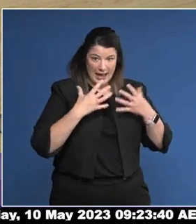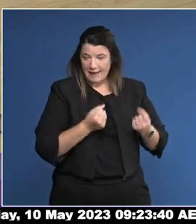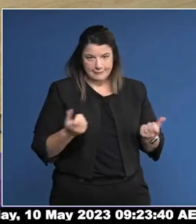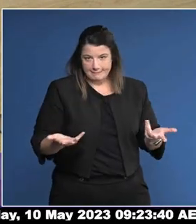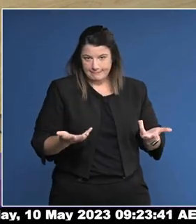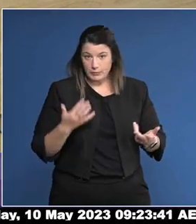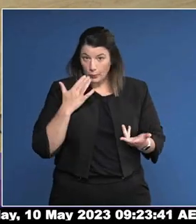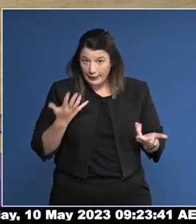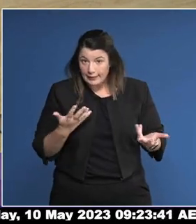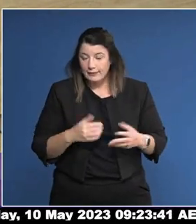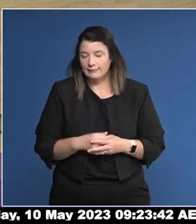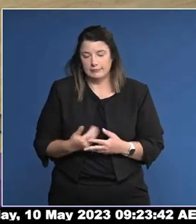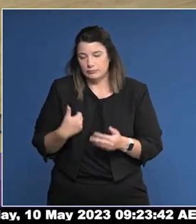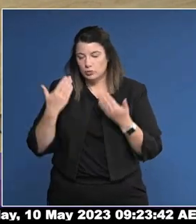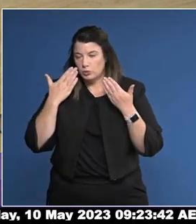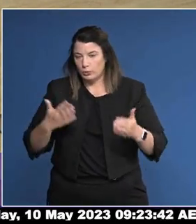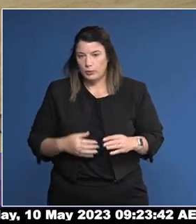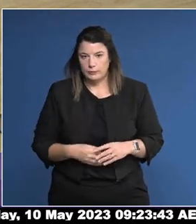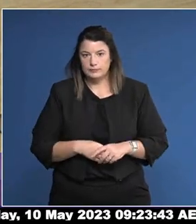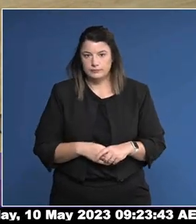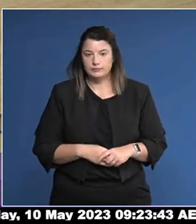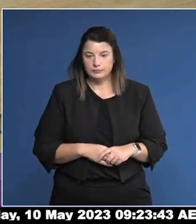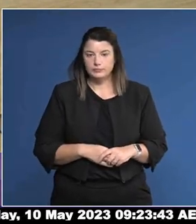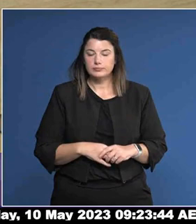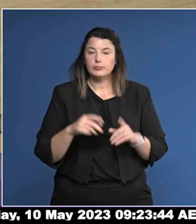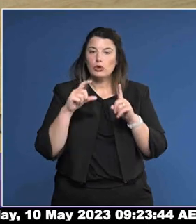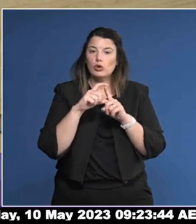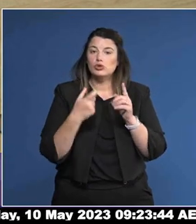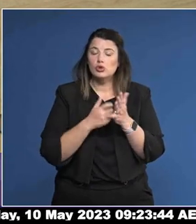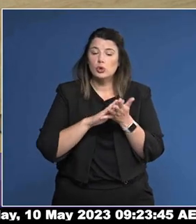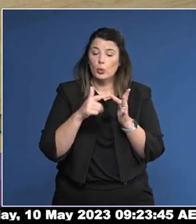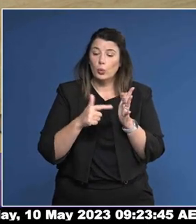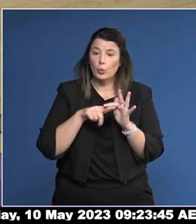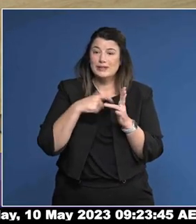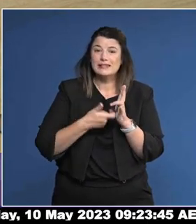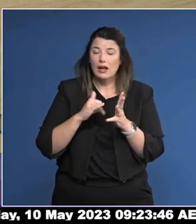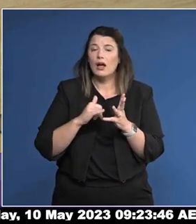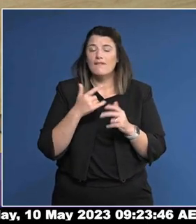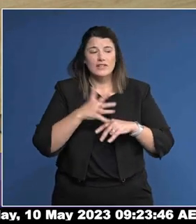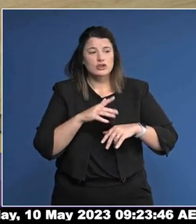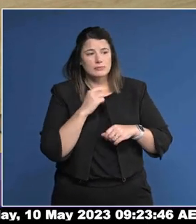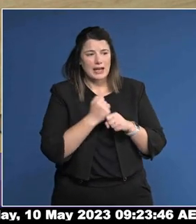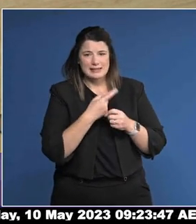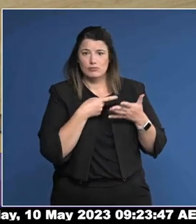And Dr Whittaker made a number of recommendations as part of his evidence to the Coronial inquiry.